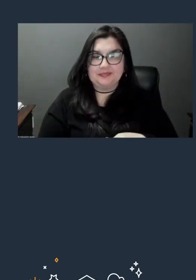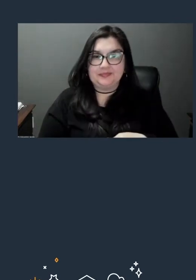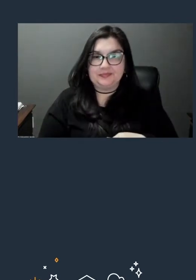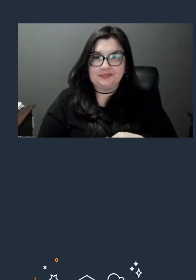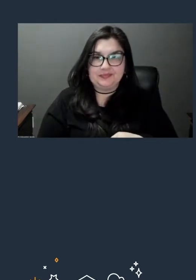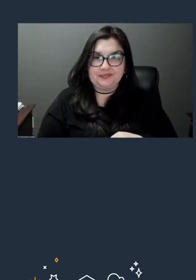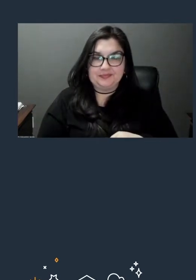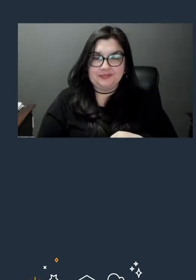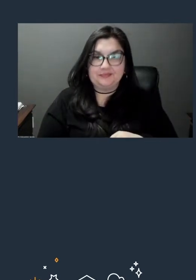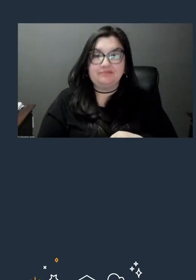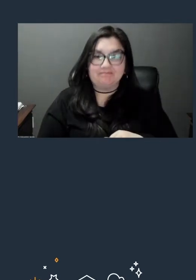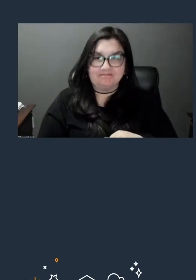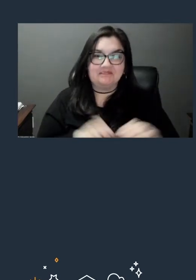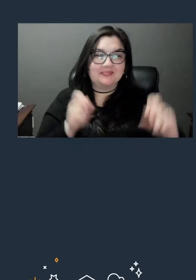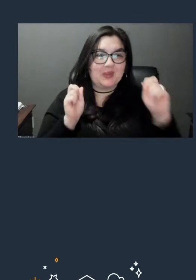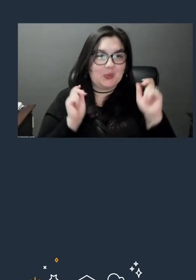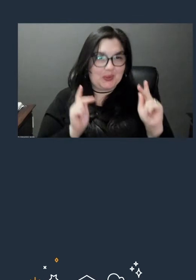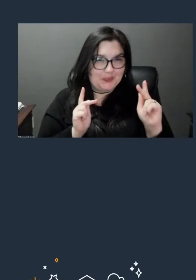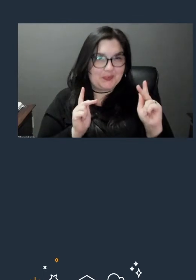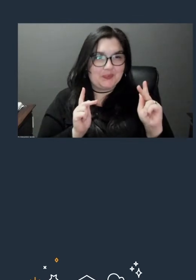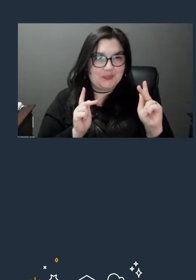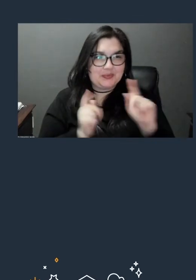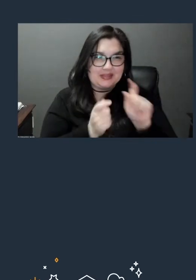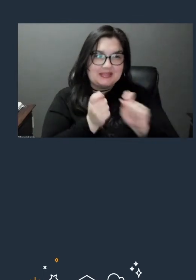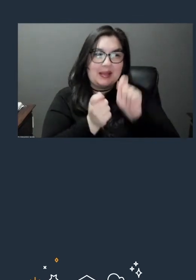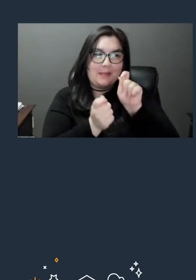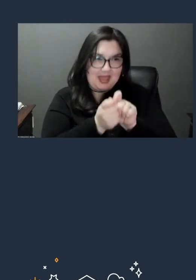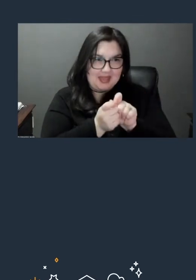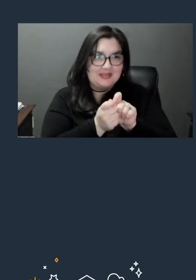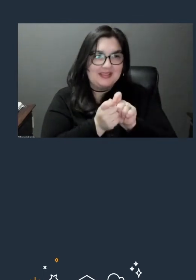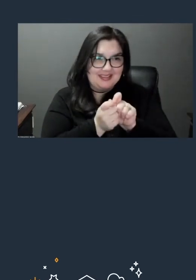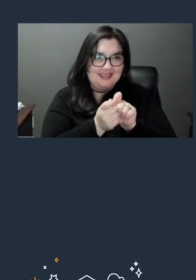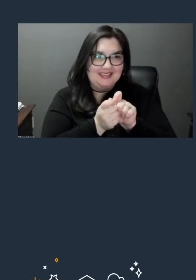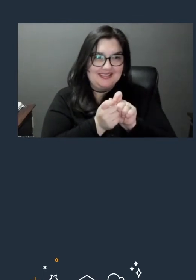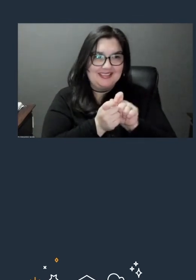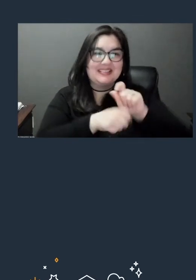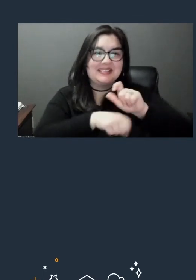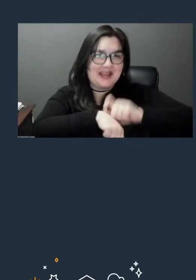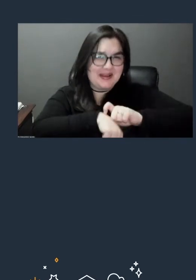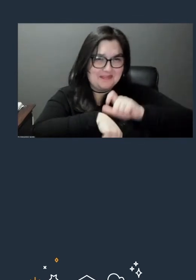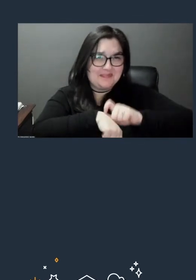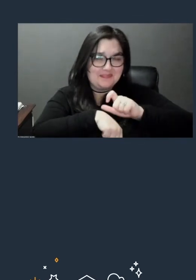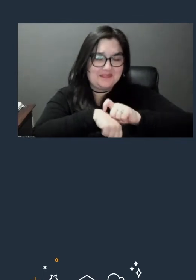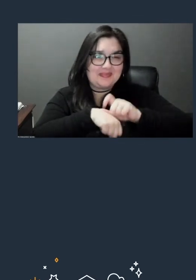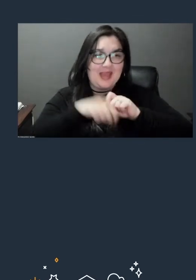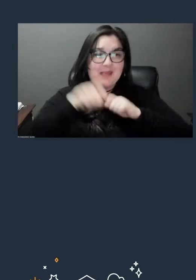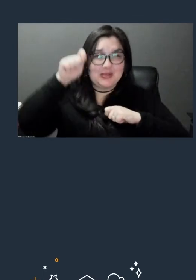Okay, so after specifying the time here, I'm gonna scroll down and look at some other settings that I have.